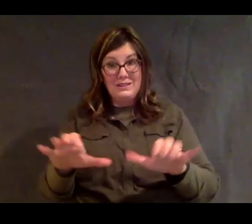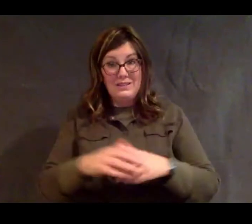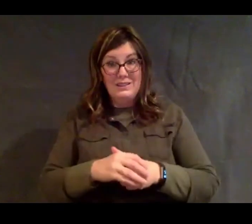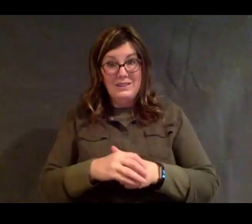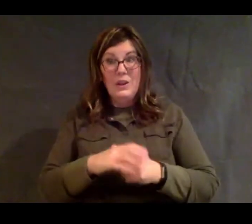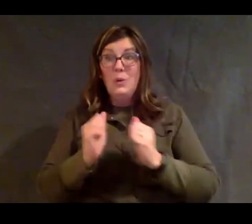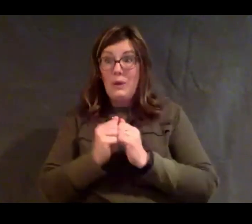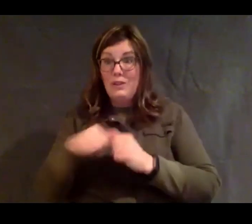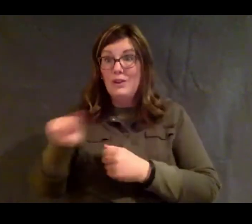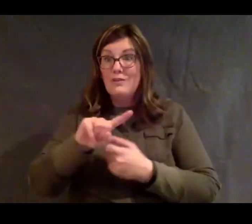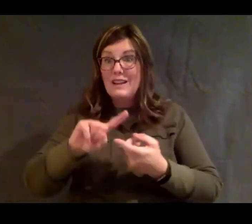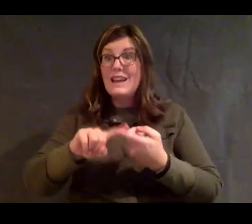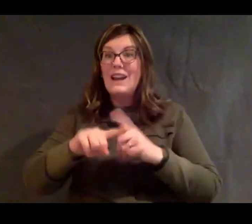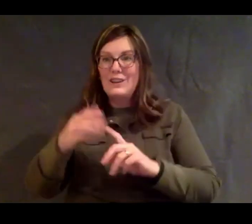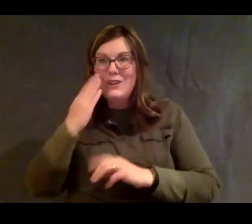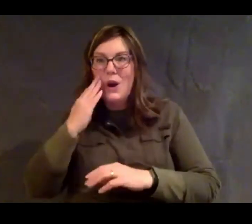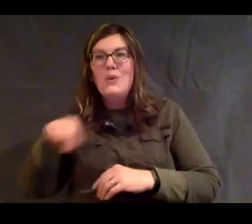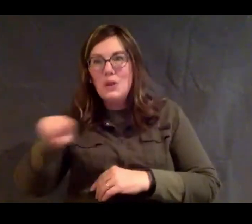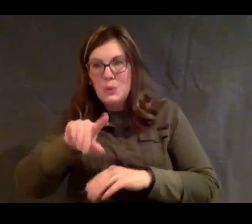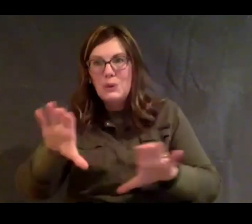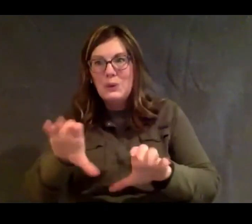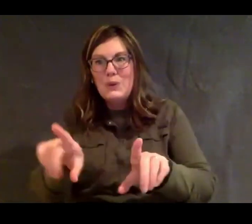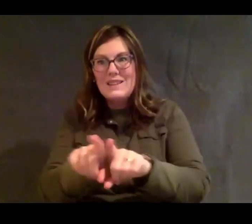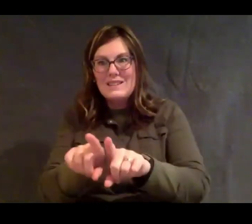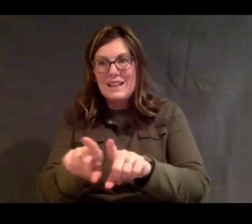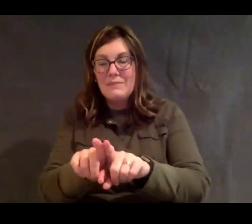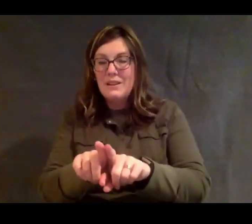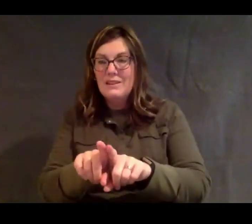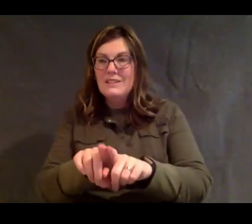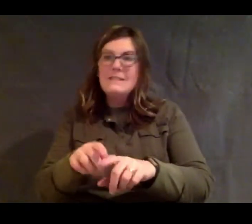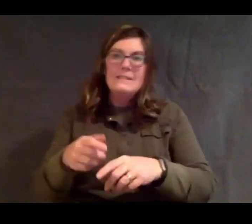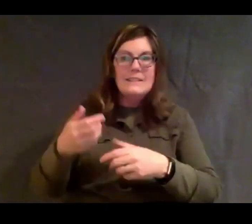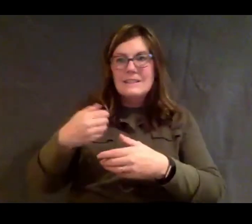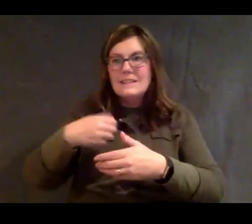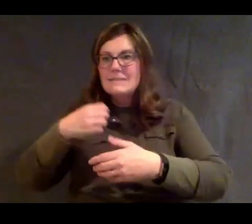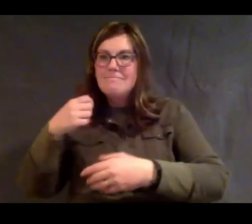do the same so let's get in there let's roll up our sleeves and let's fight for change in